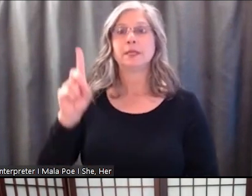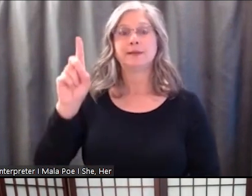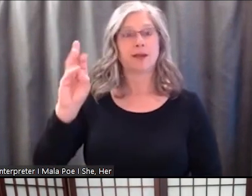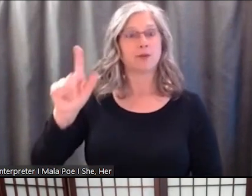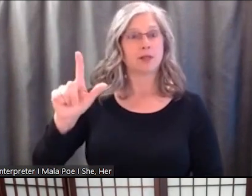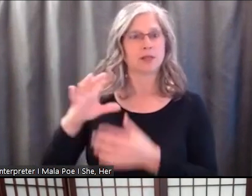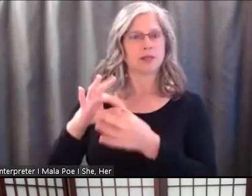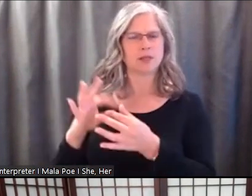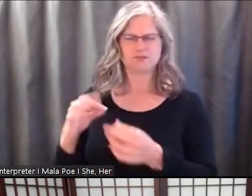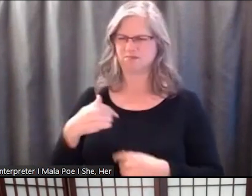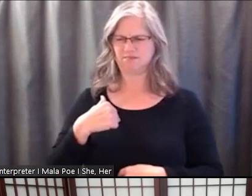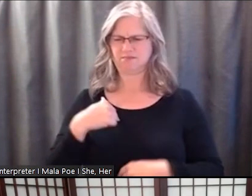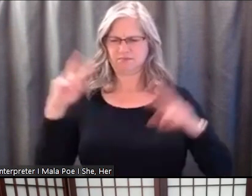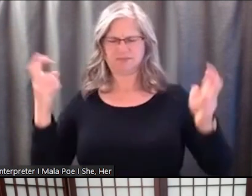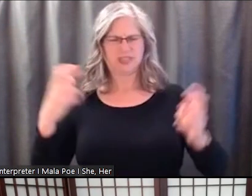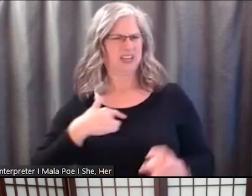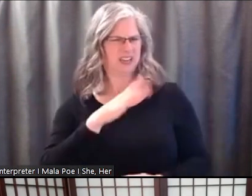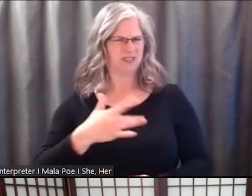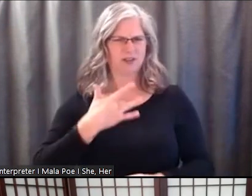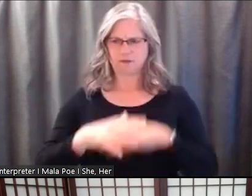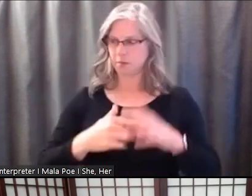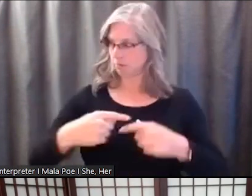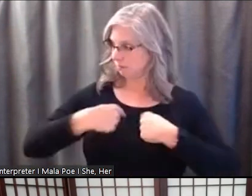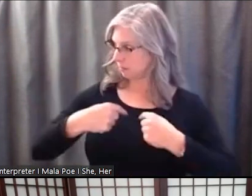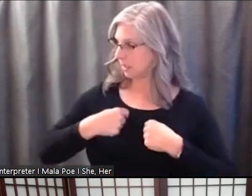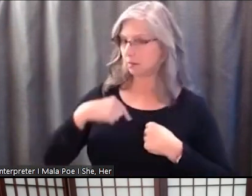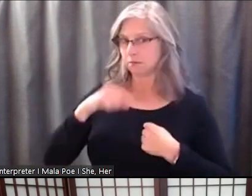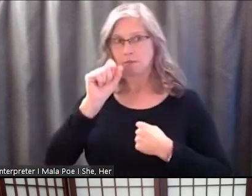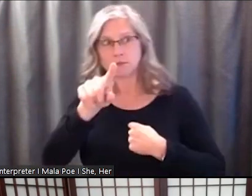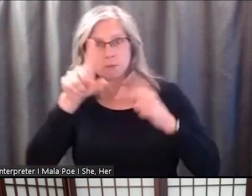"I just never felt comfortable to think that it was my place to question whether somebody, someone was a speaker,